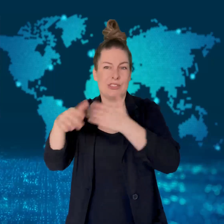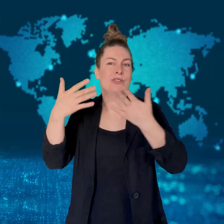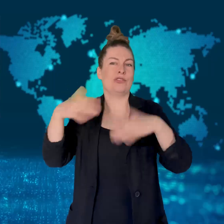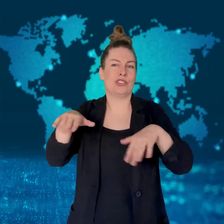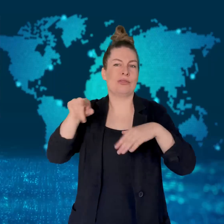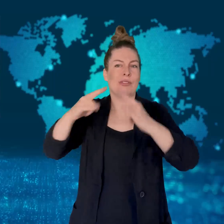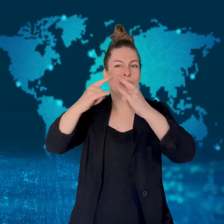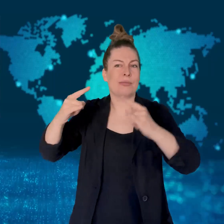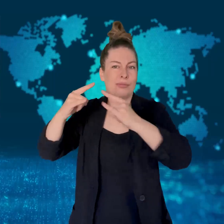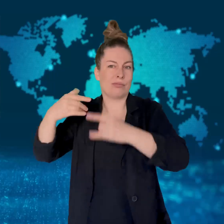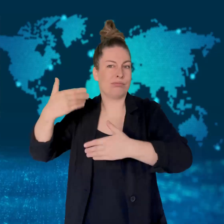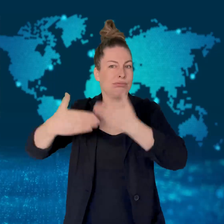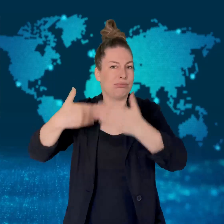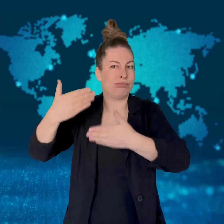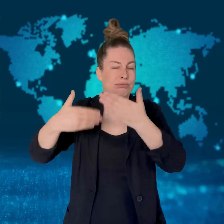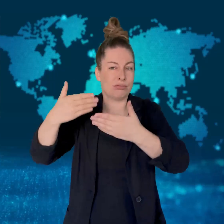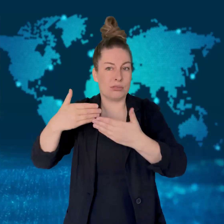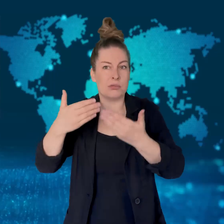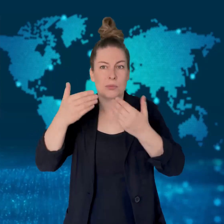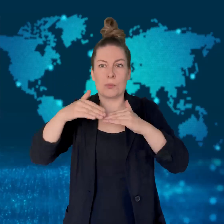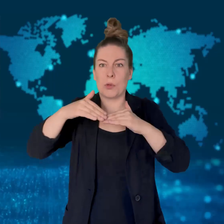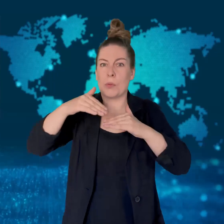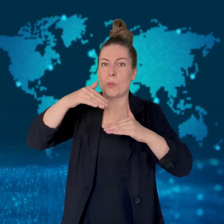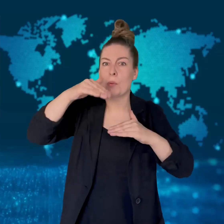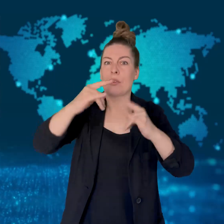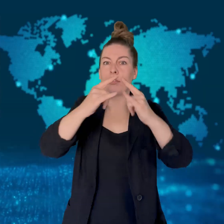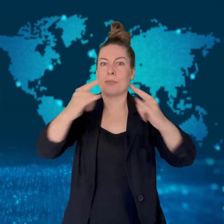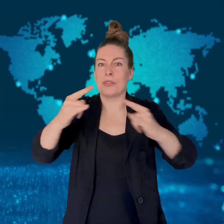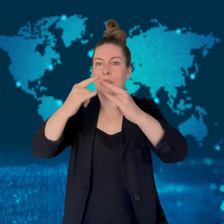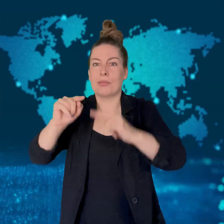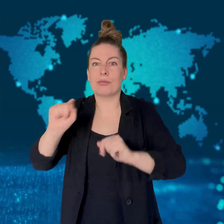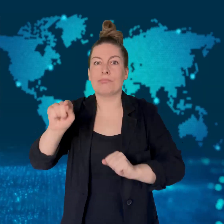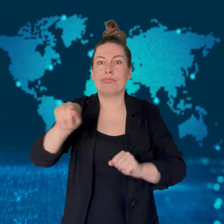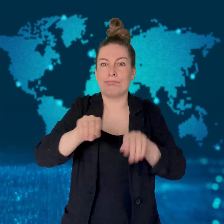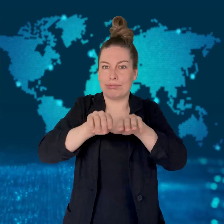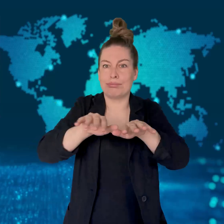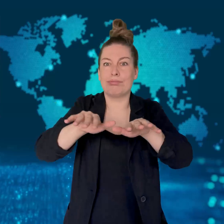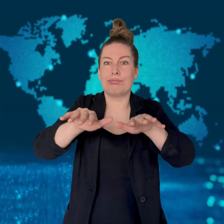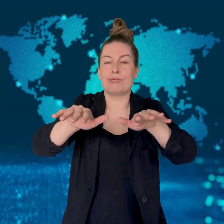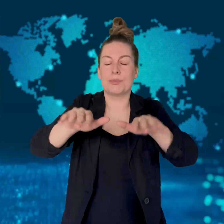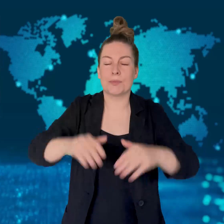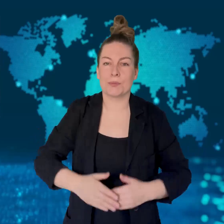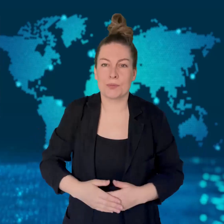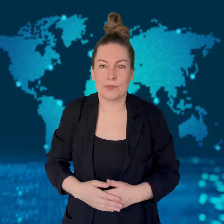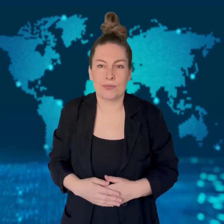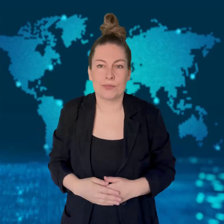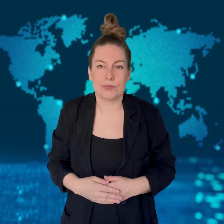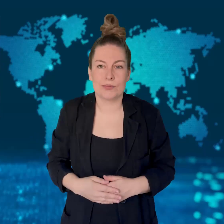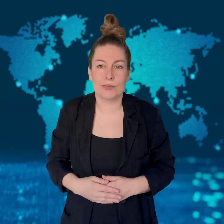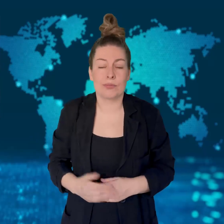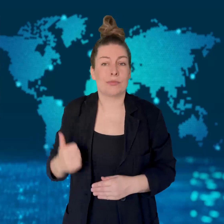Some campuses in Canada have Pro-Palestinian camps on their lawns.